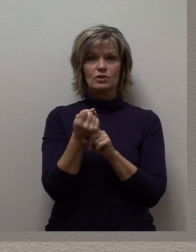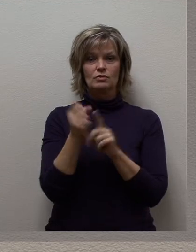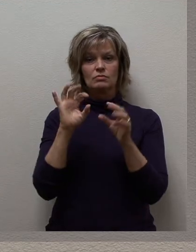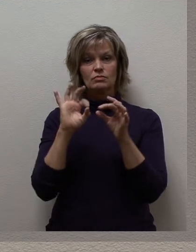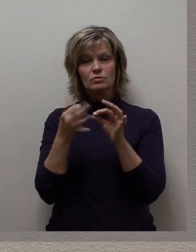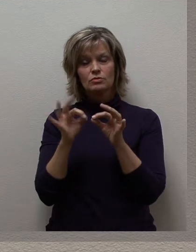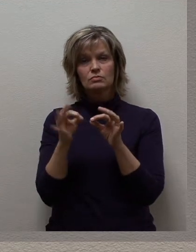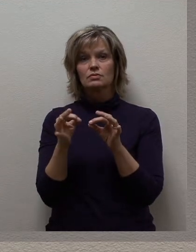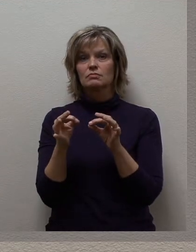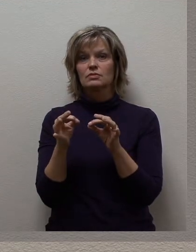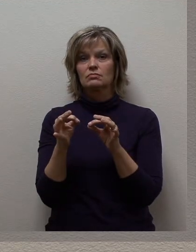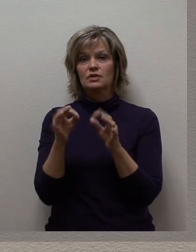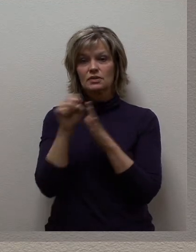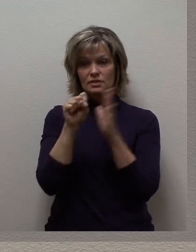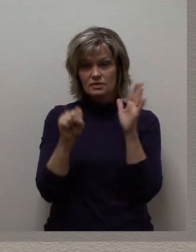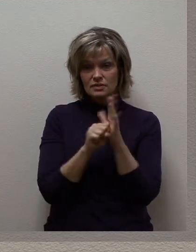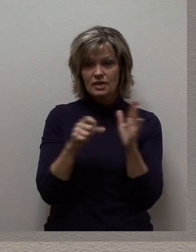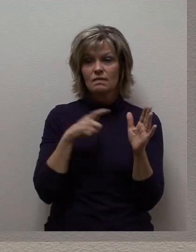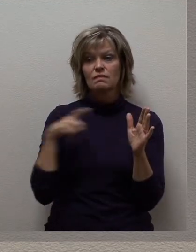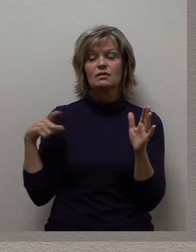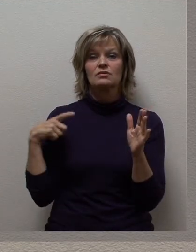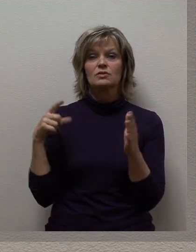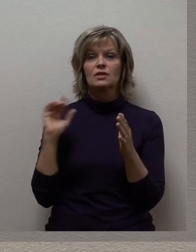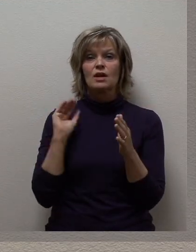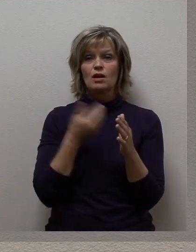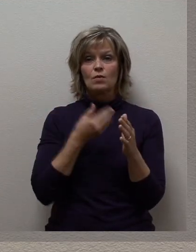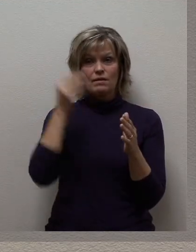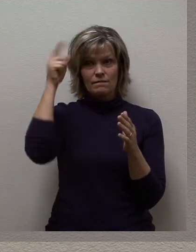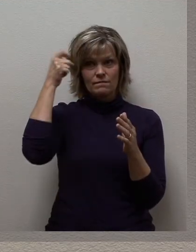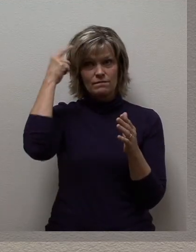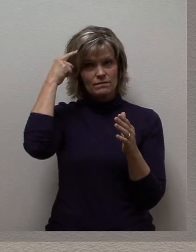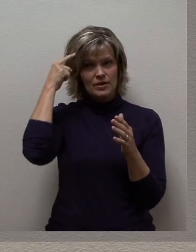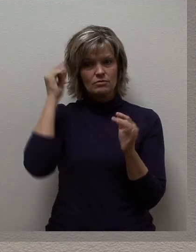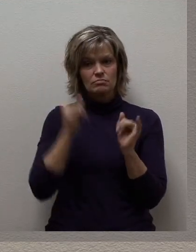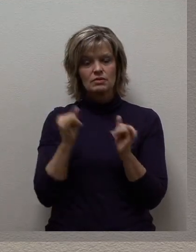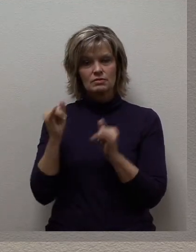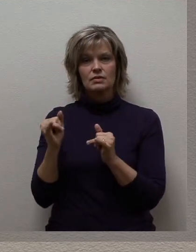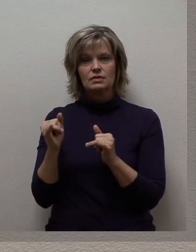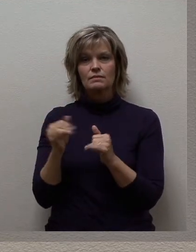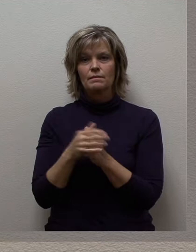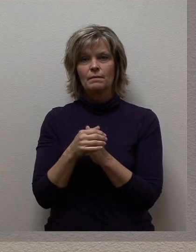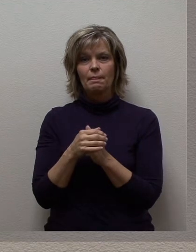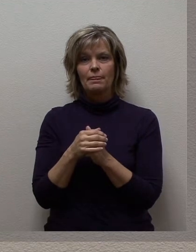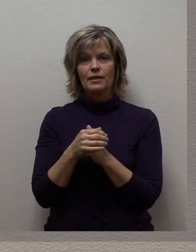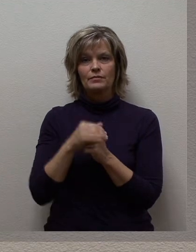state legislatures, for our federal individuals, for Janet Napolitano.